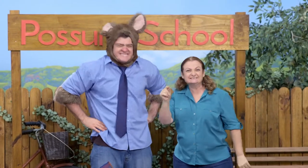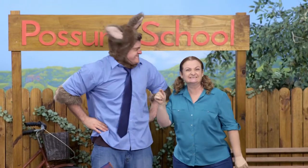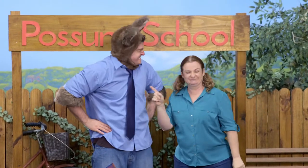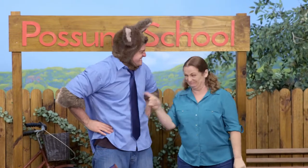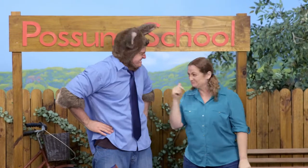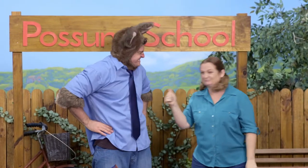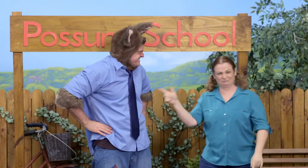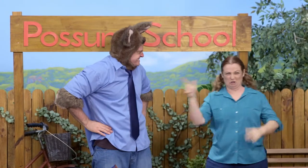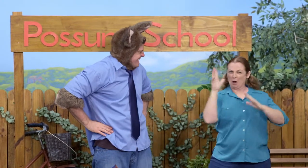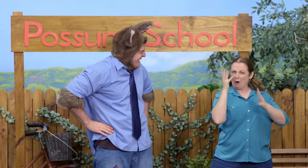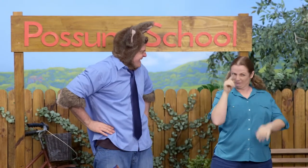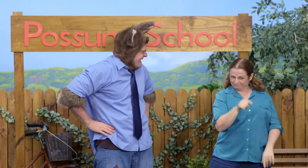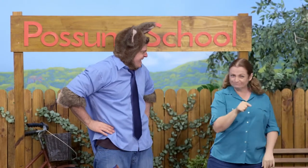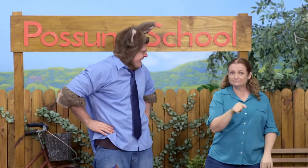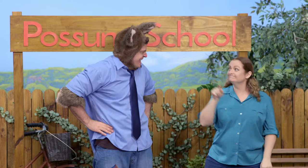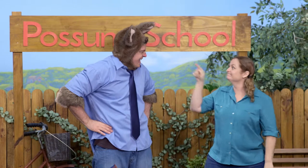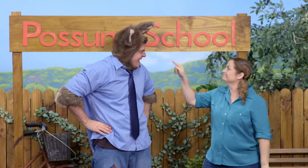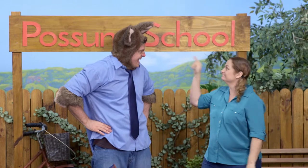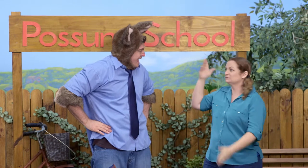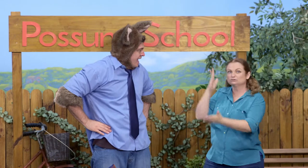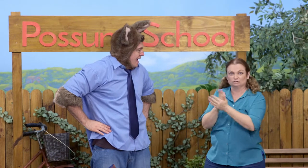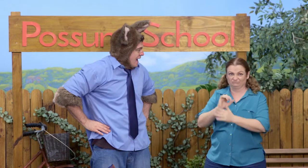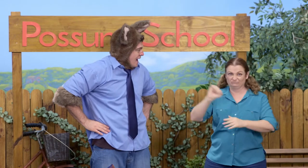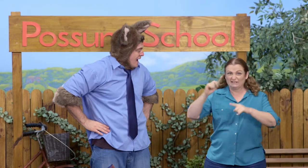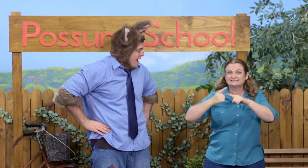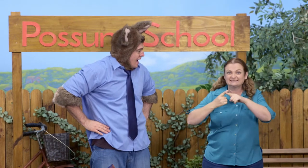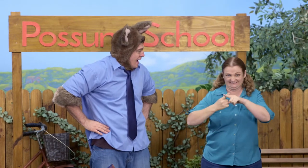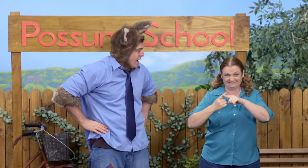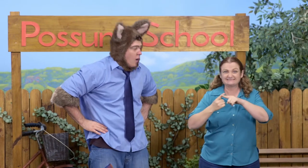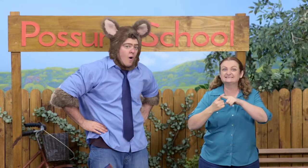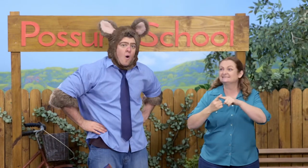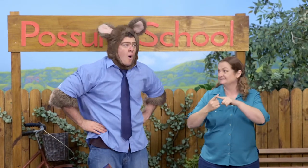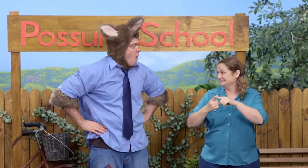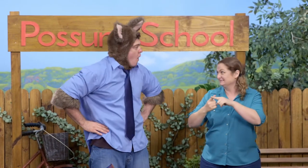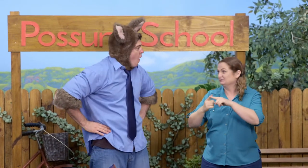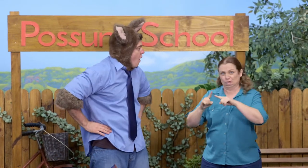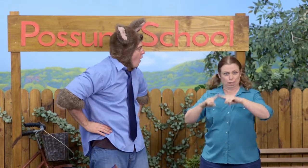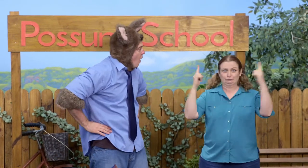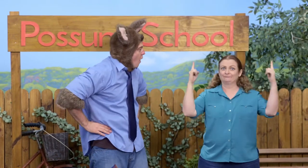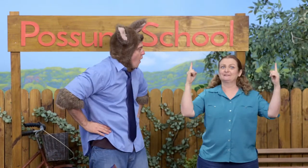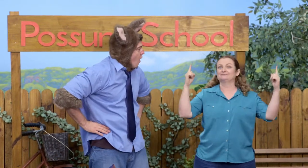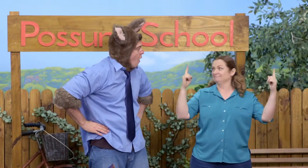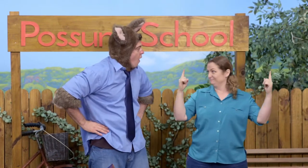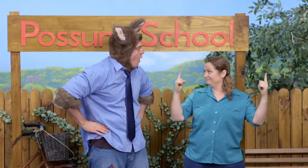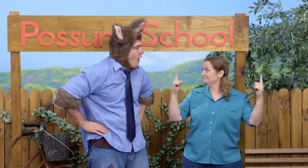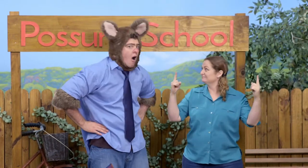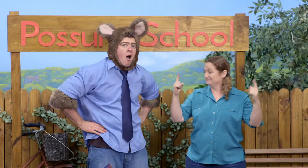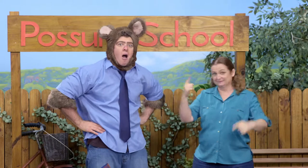That is beautiful Auslan. But this is English. Oh. It's different.